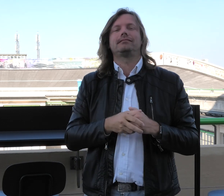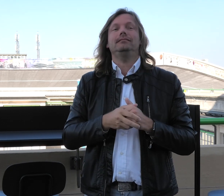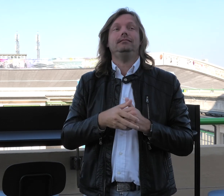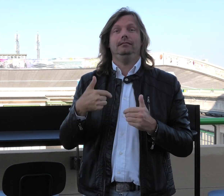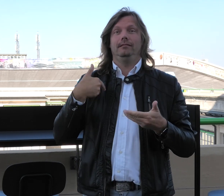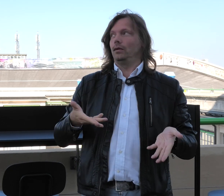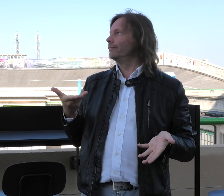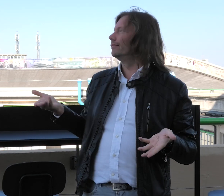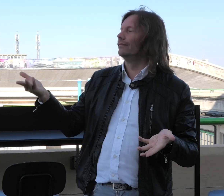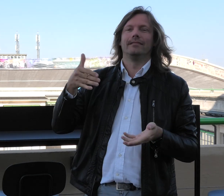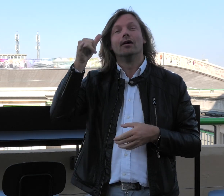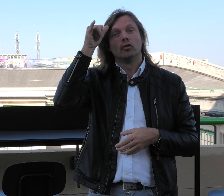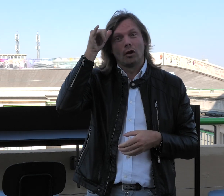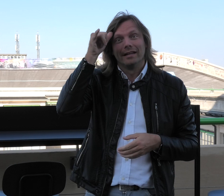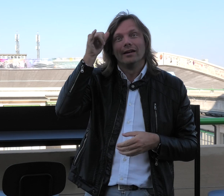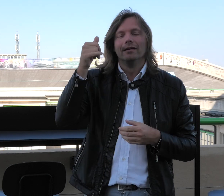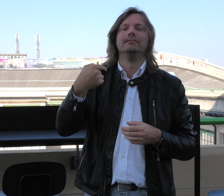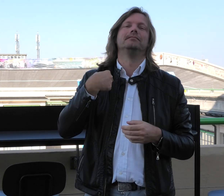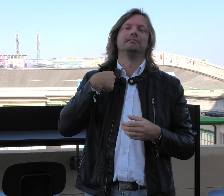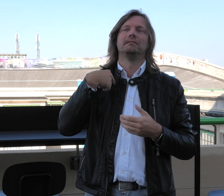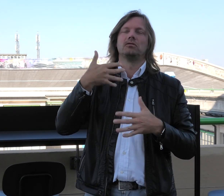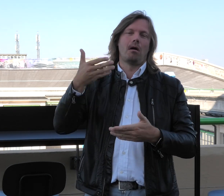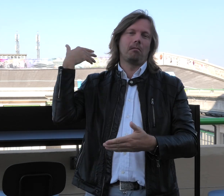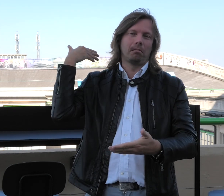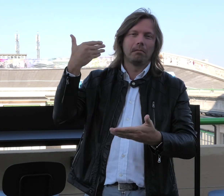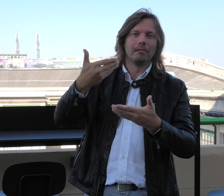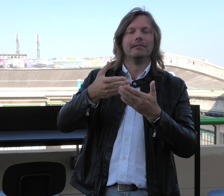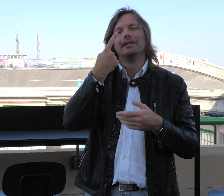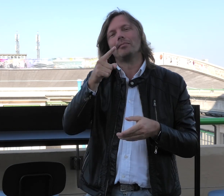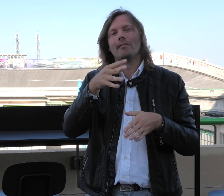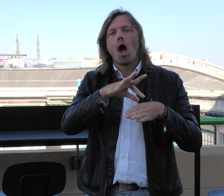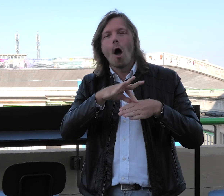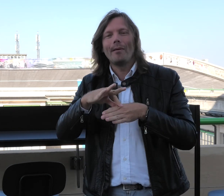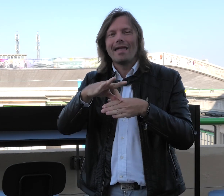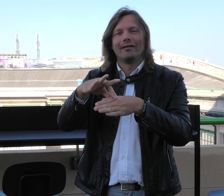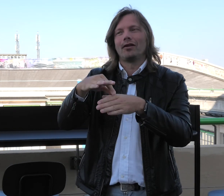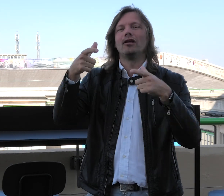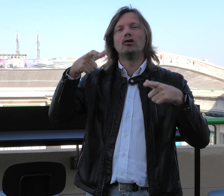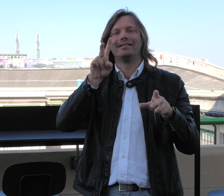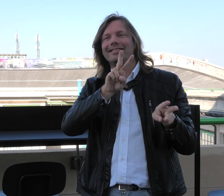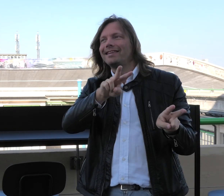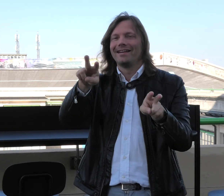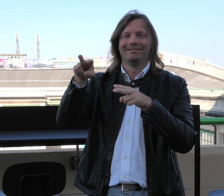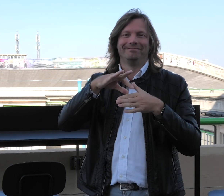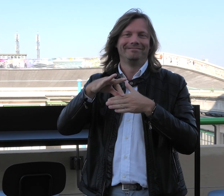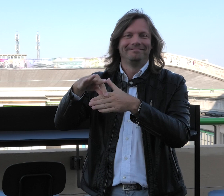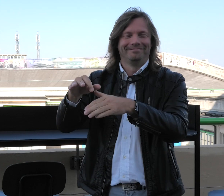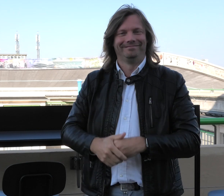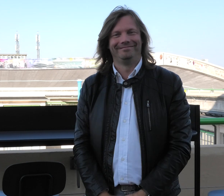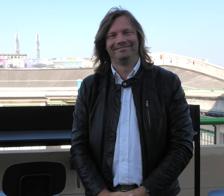And we are here in Turin where I have been working as a tour guide for several years.